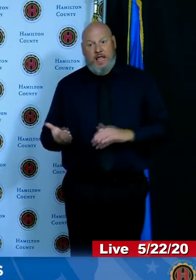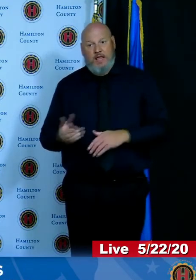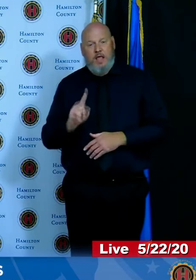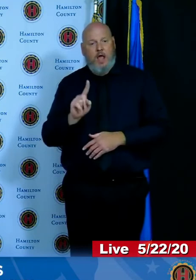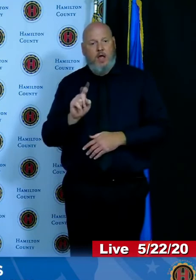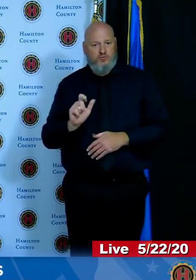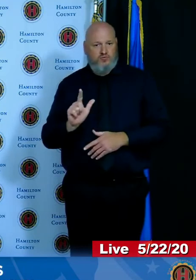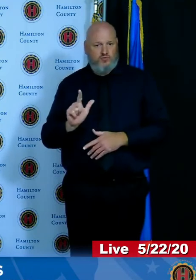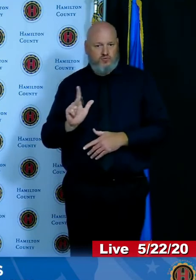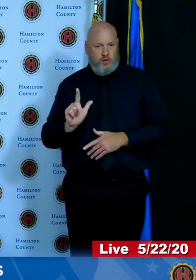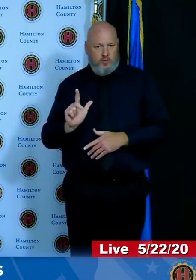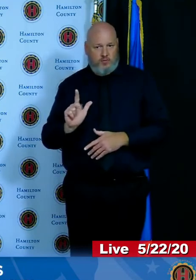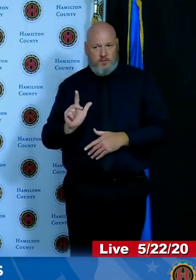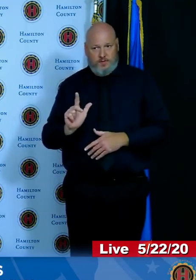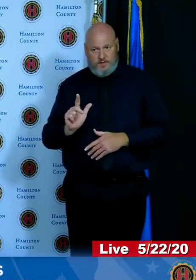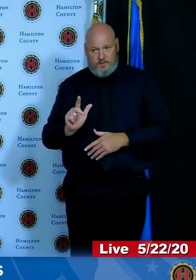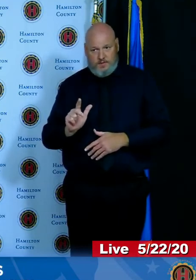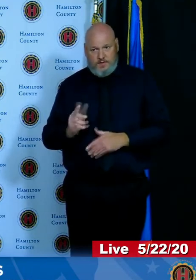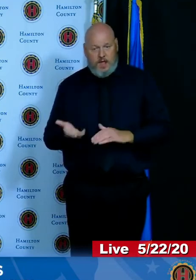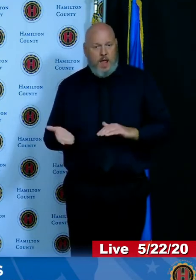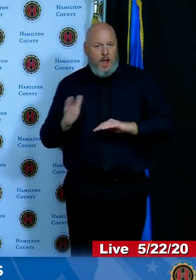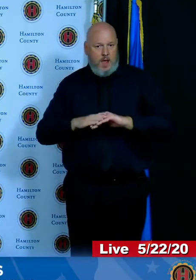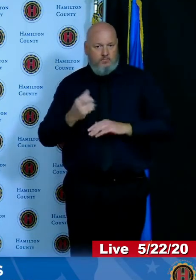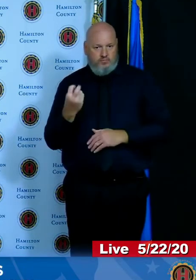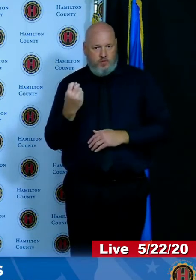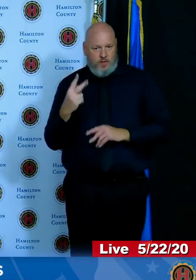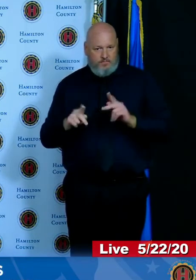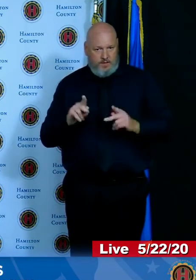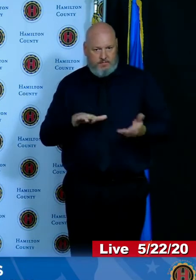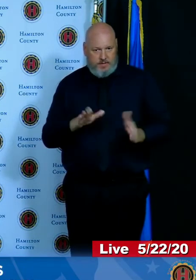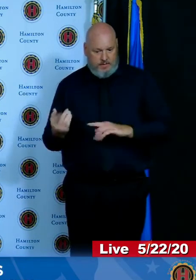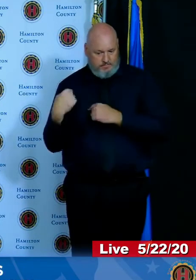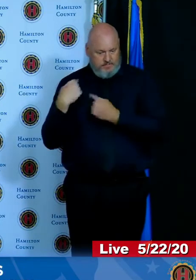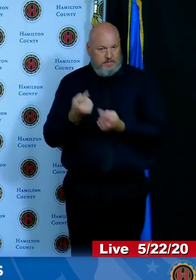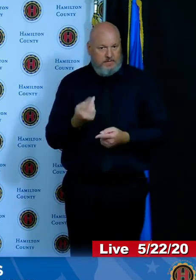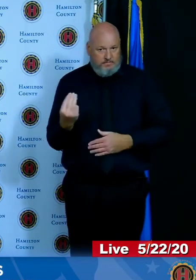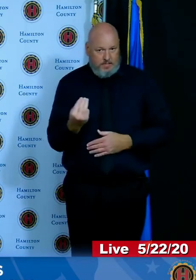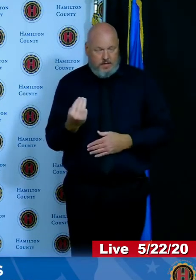is 12 we have updated the chart that we had I